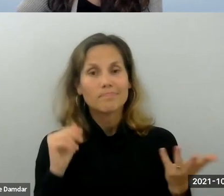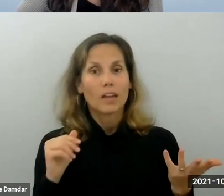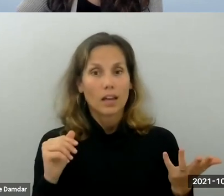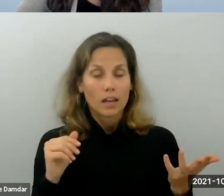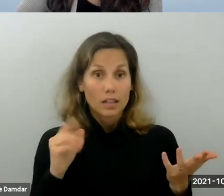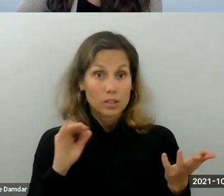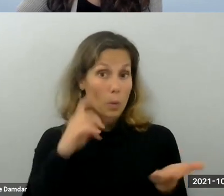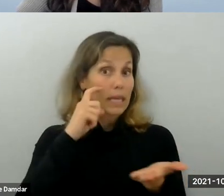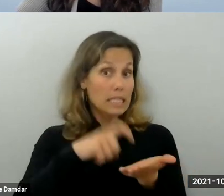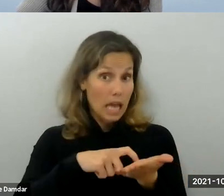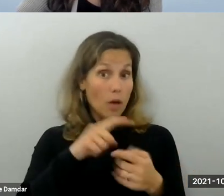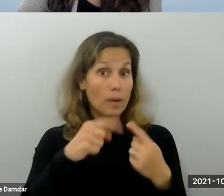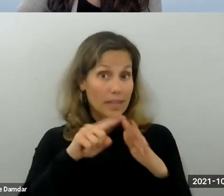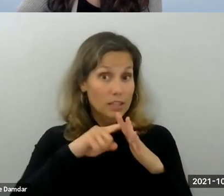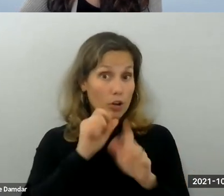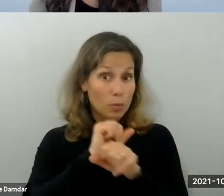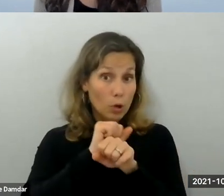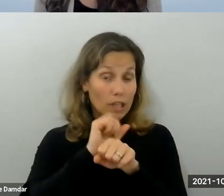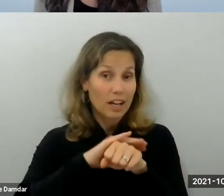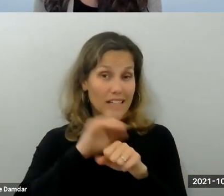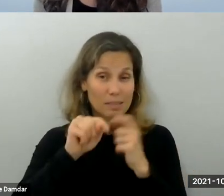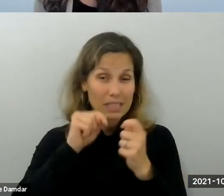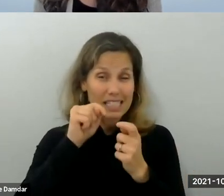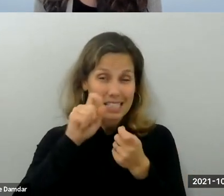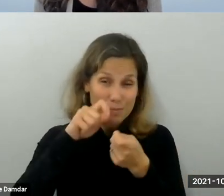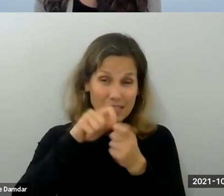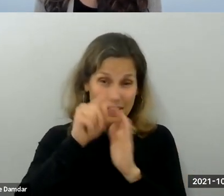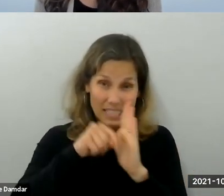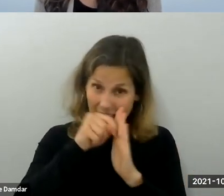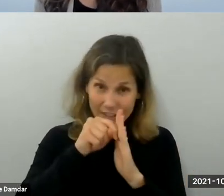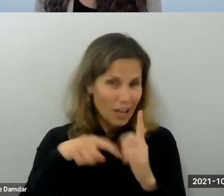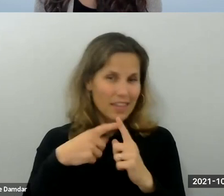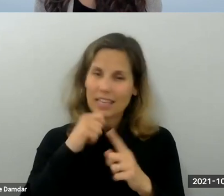Lisa Saldana (she/her/hers): On a particular stage and then aren't able to see it through and so that to us then.